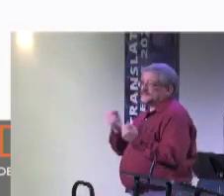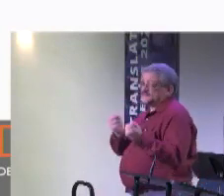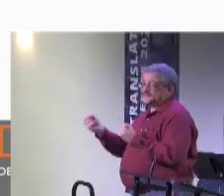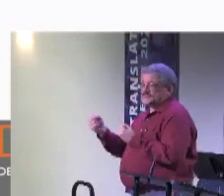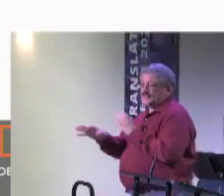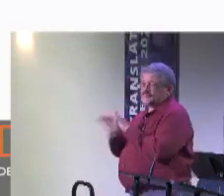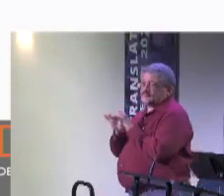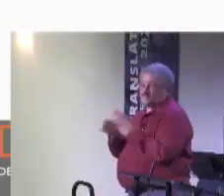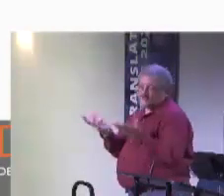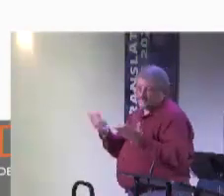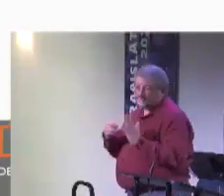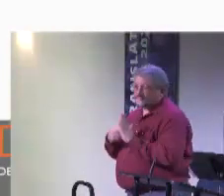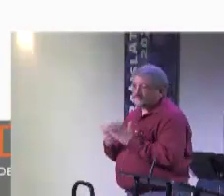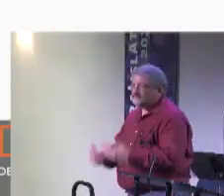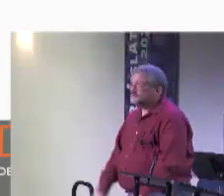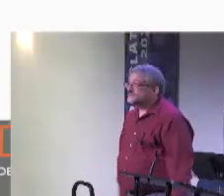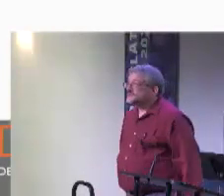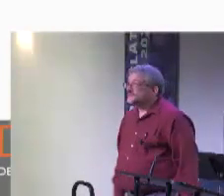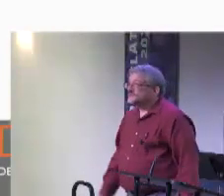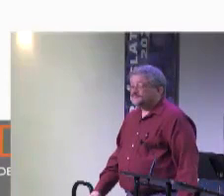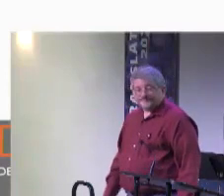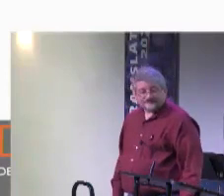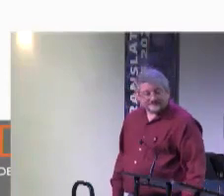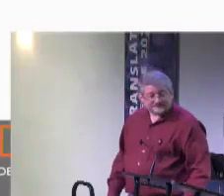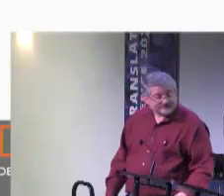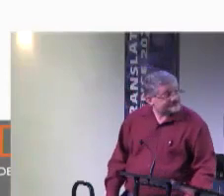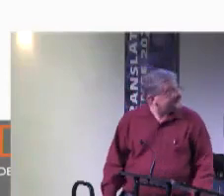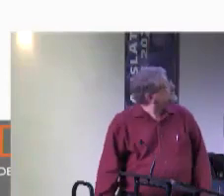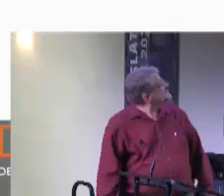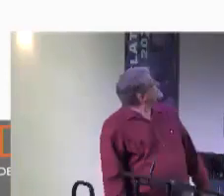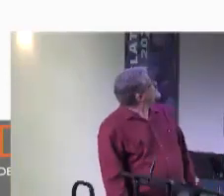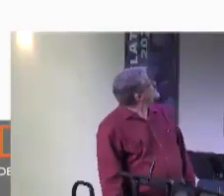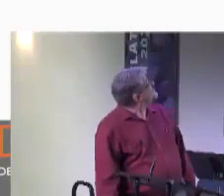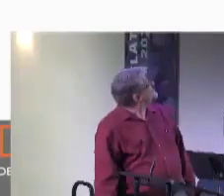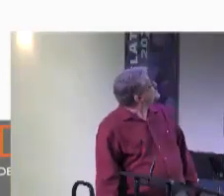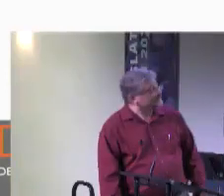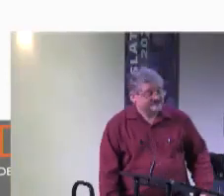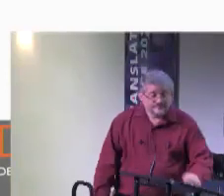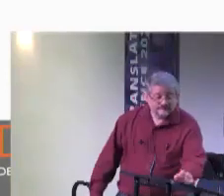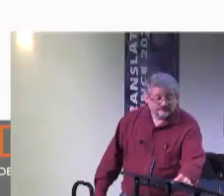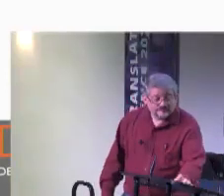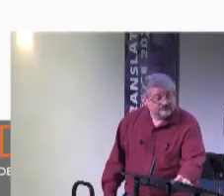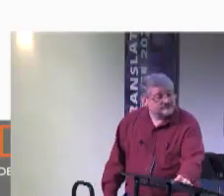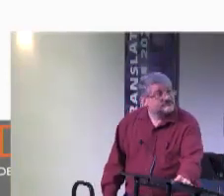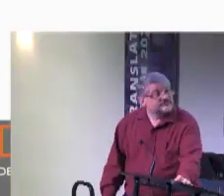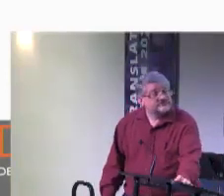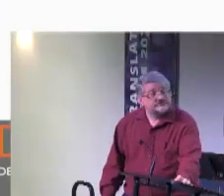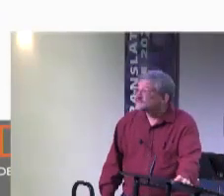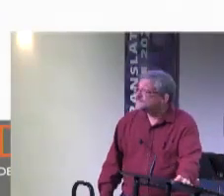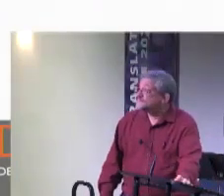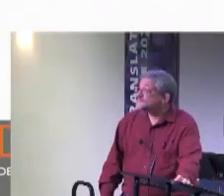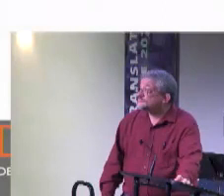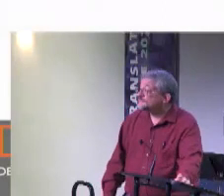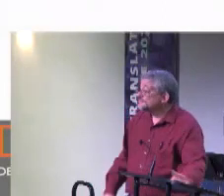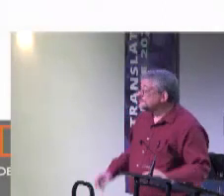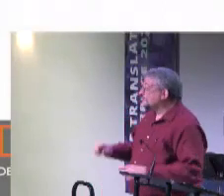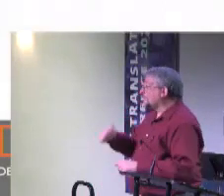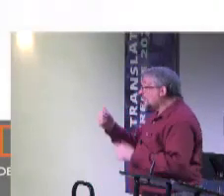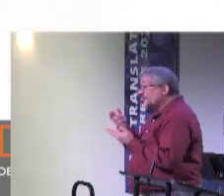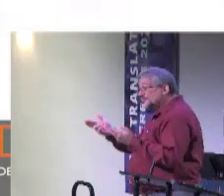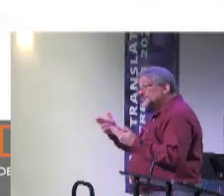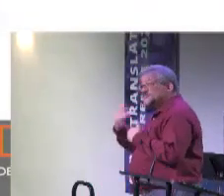When you click play, you can see the production of that sign in this example.